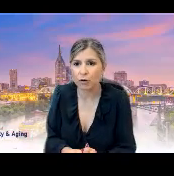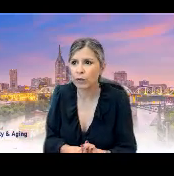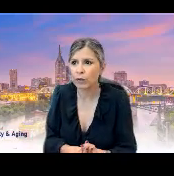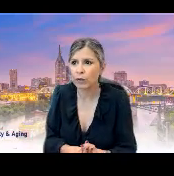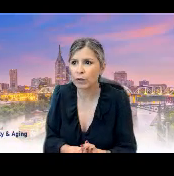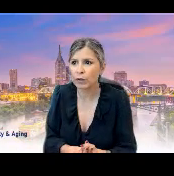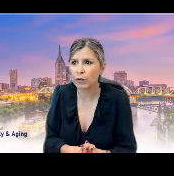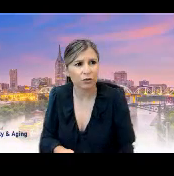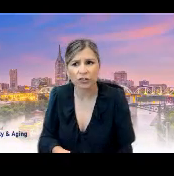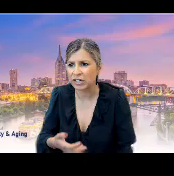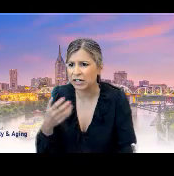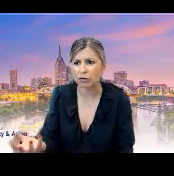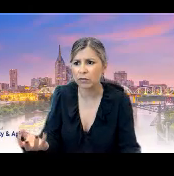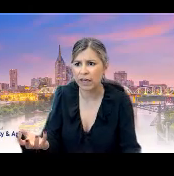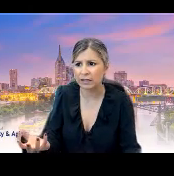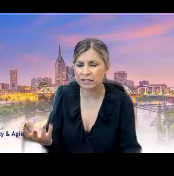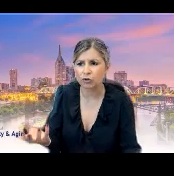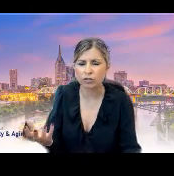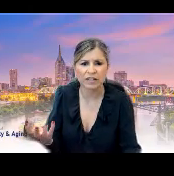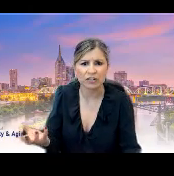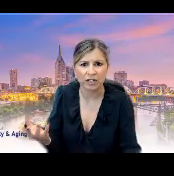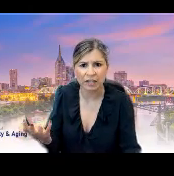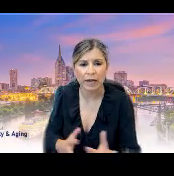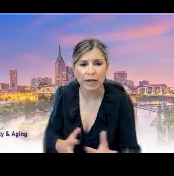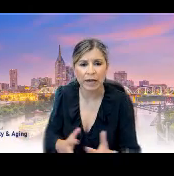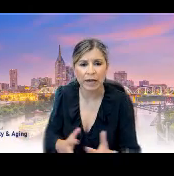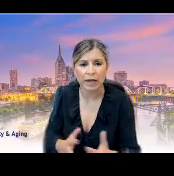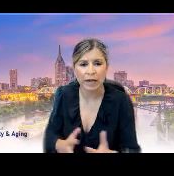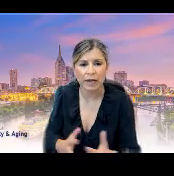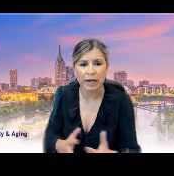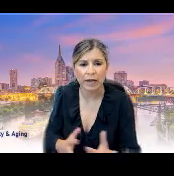So really providing good nutrition and also that socialization and companionship as well.